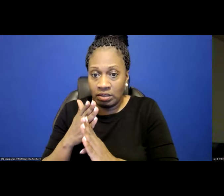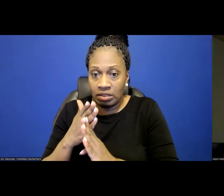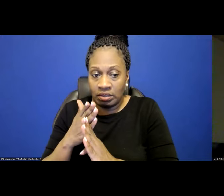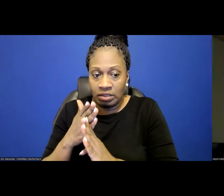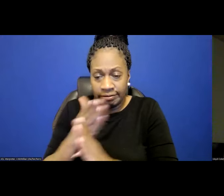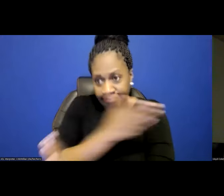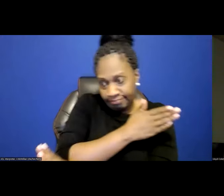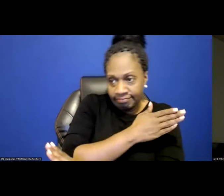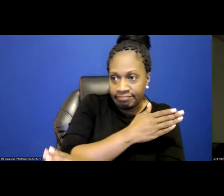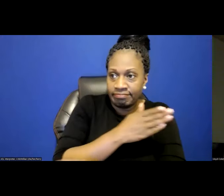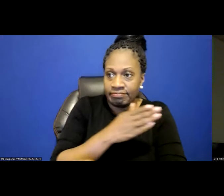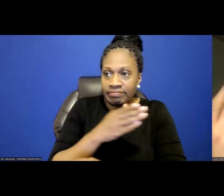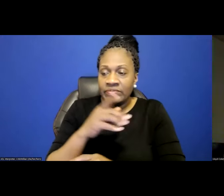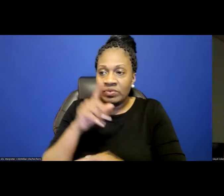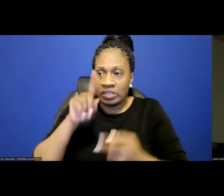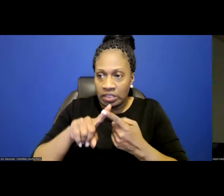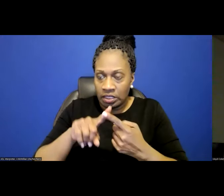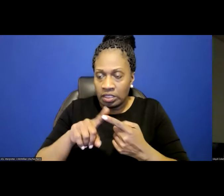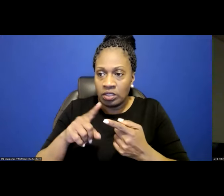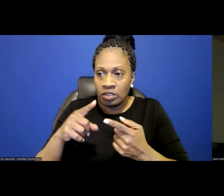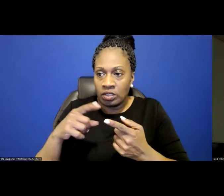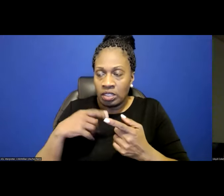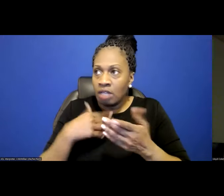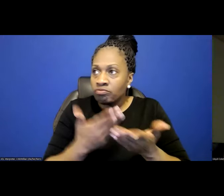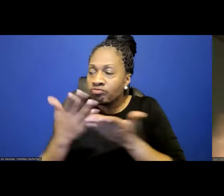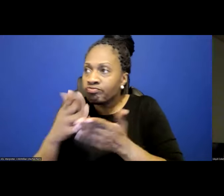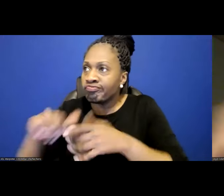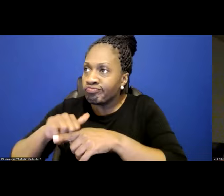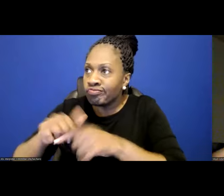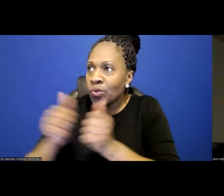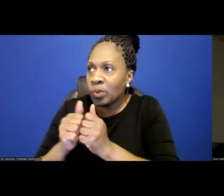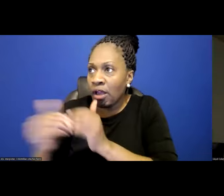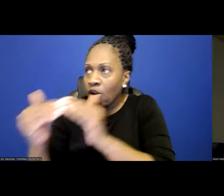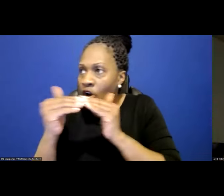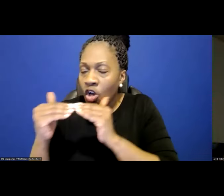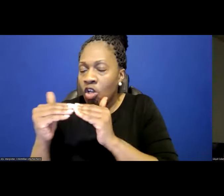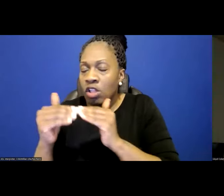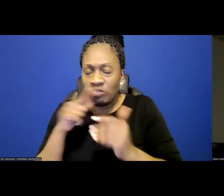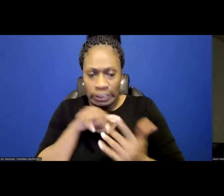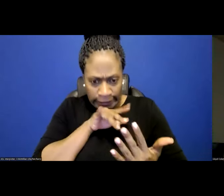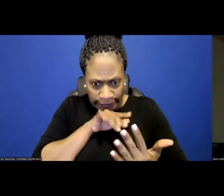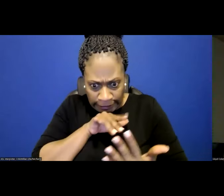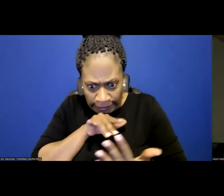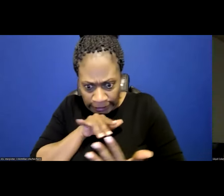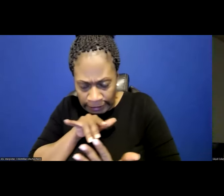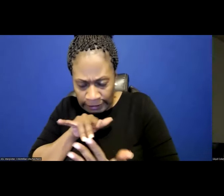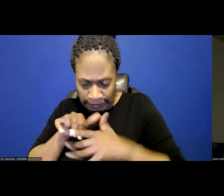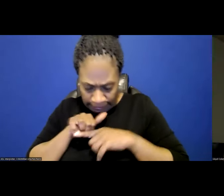of taking it into a rehearsal room with colleagues, and really study the music in kind of quite some detail,